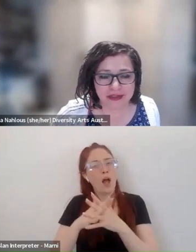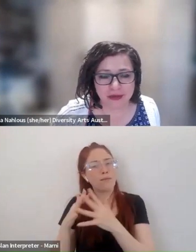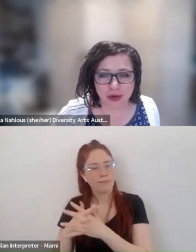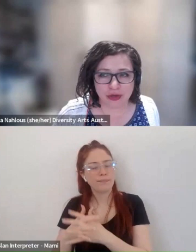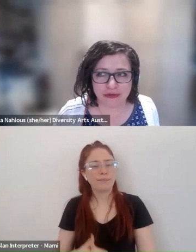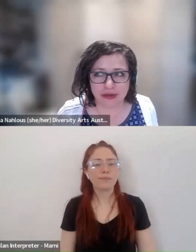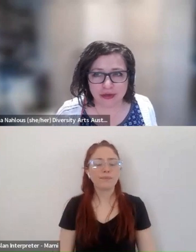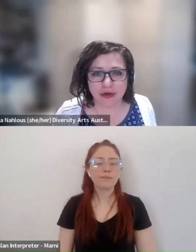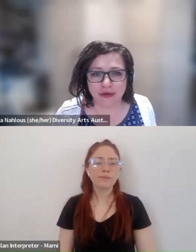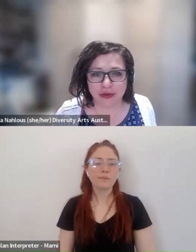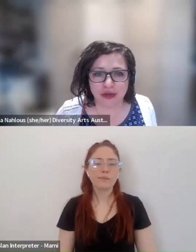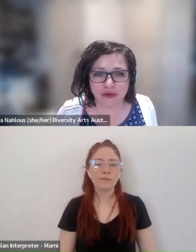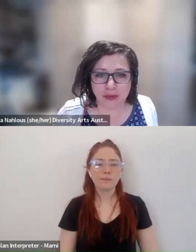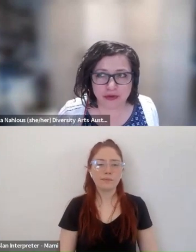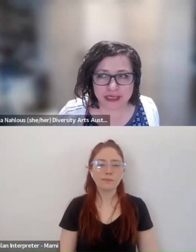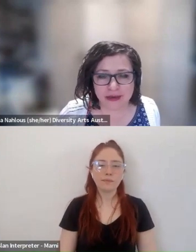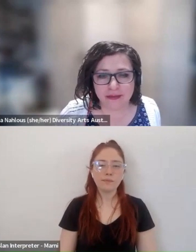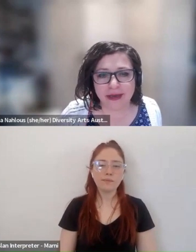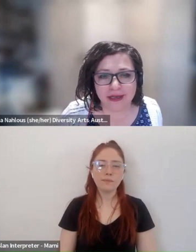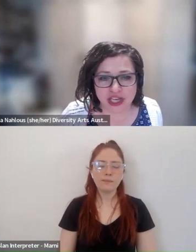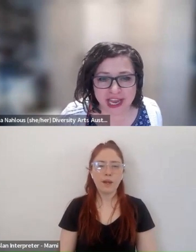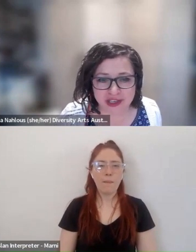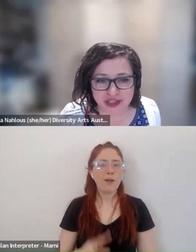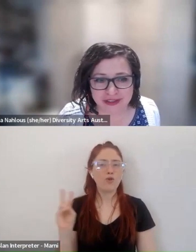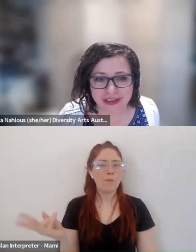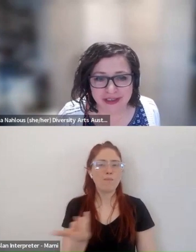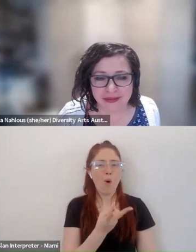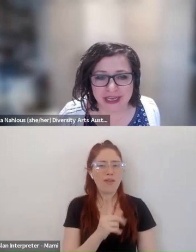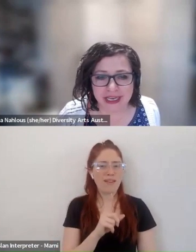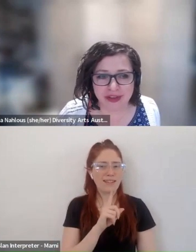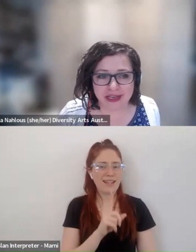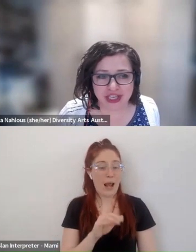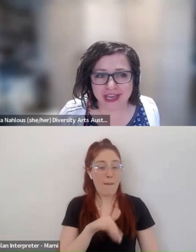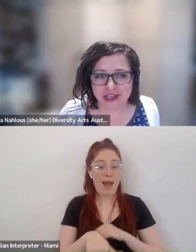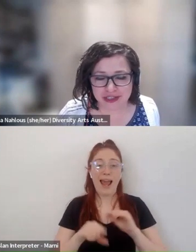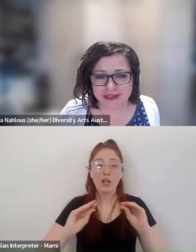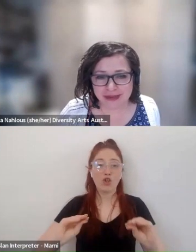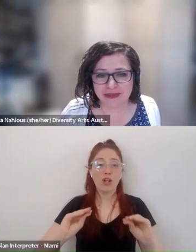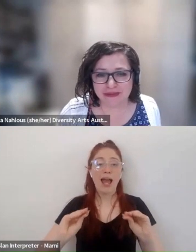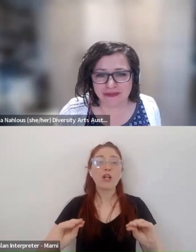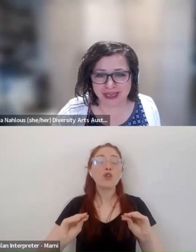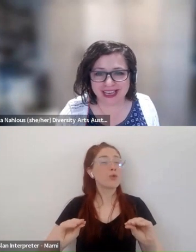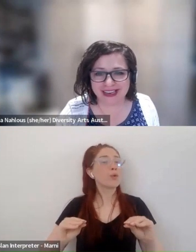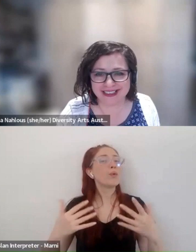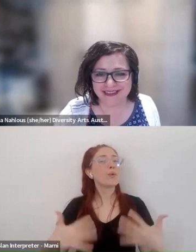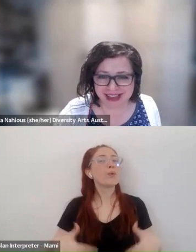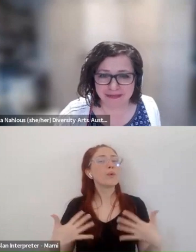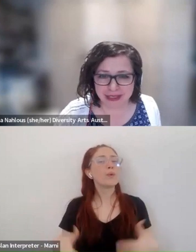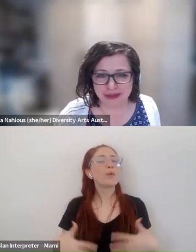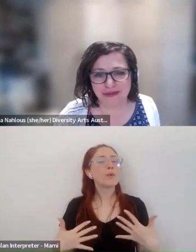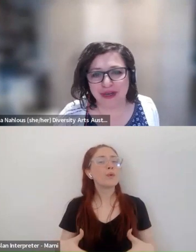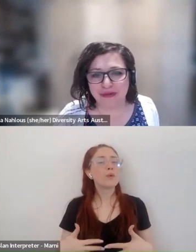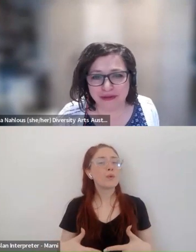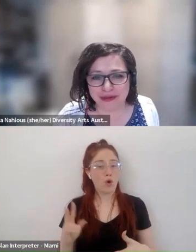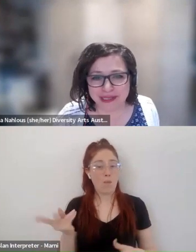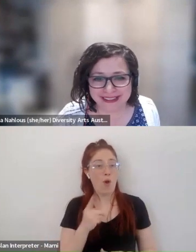think what clue and you've both said about education, and the need for education seems to be that is an absolute prerequisite